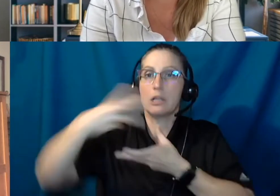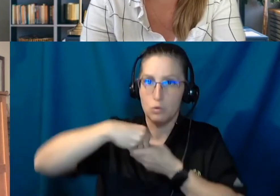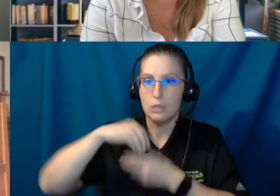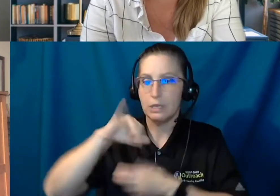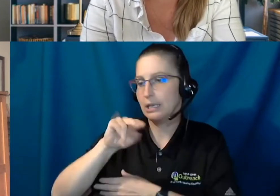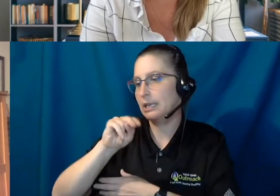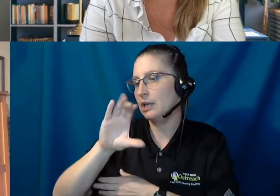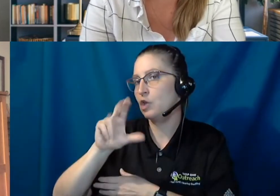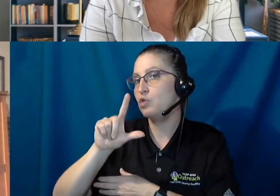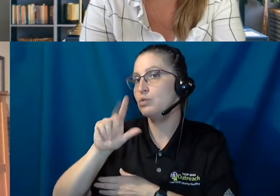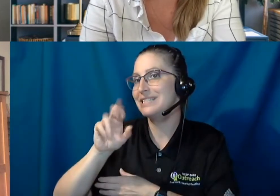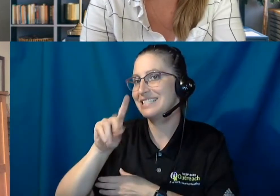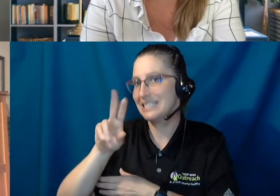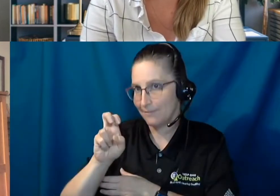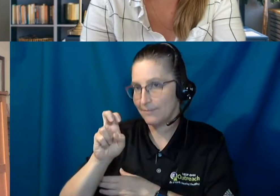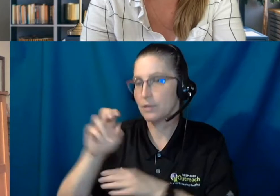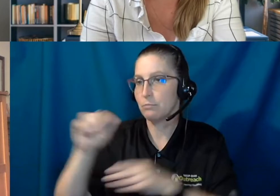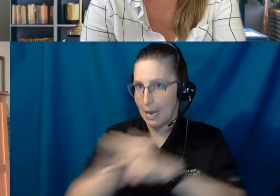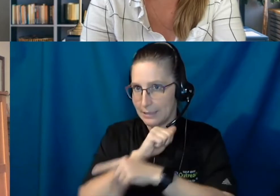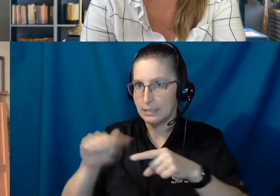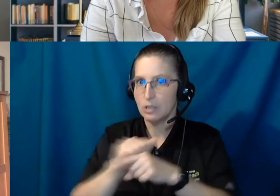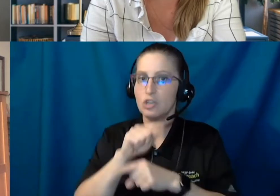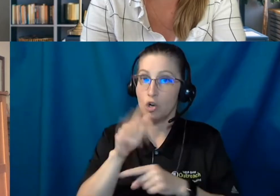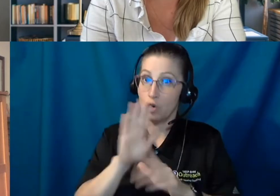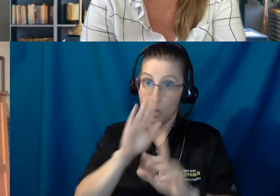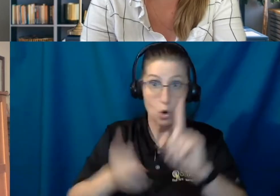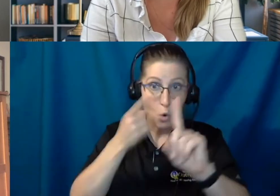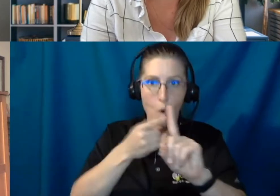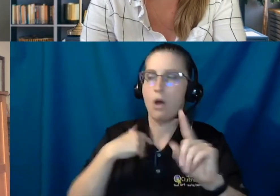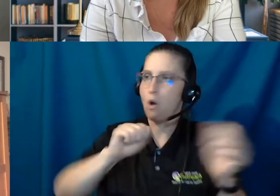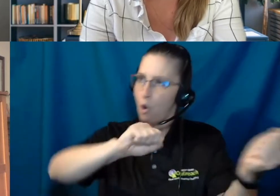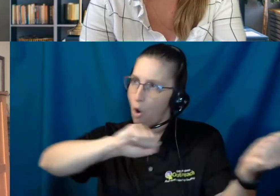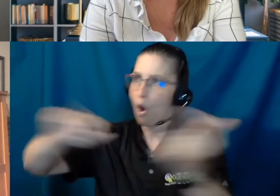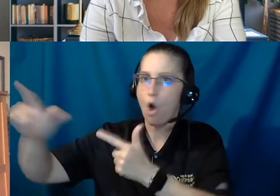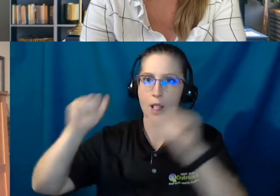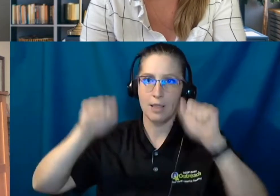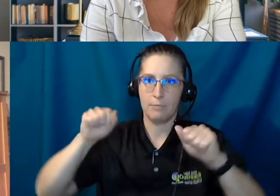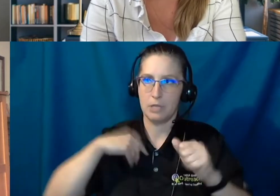schools more inclusive for people of all abilities. We are thrilled to have the opportunity to